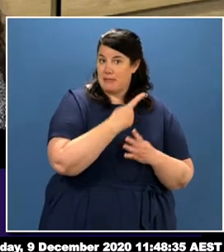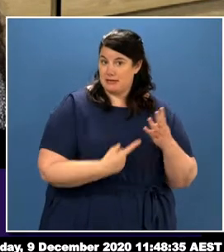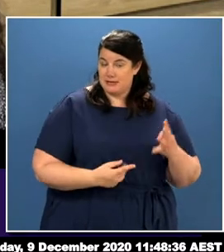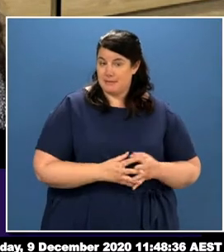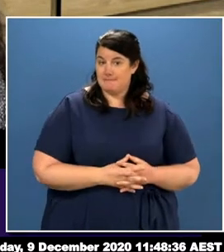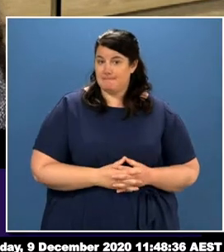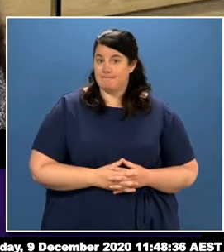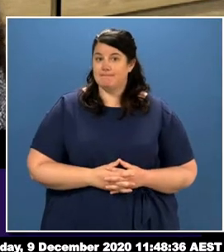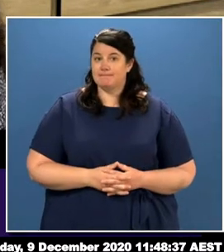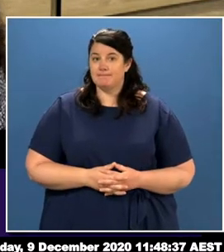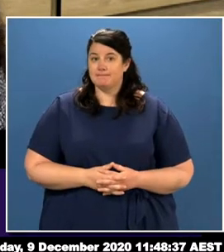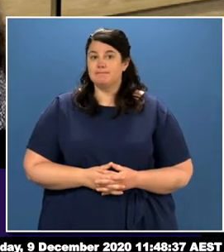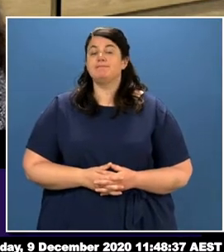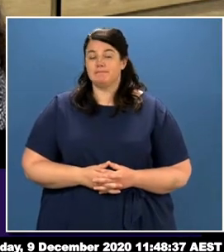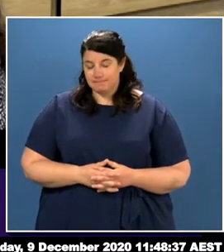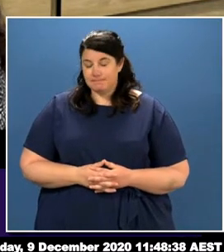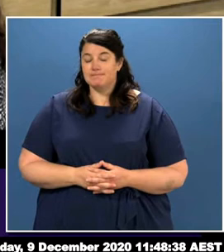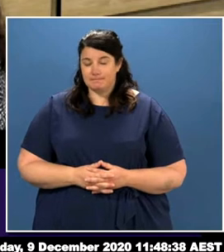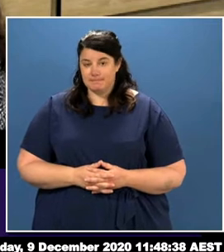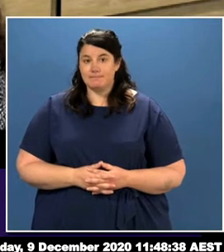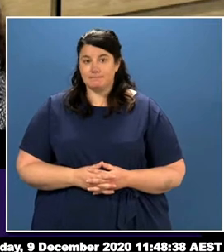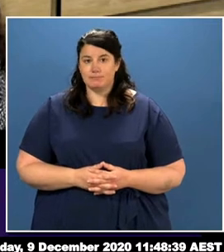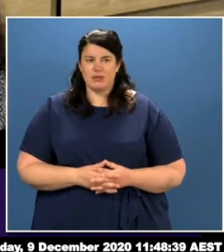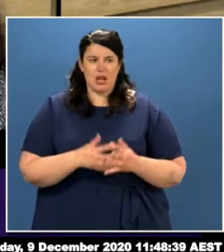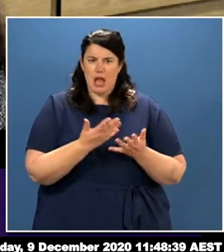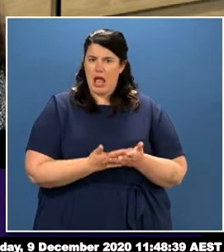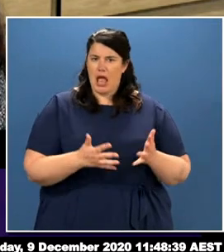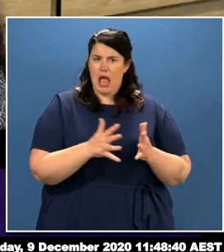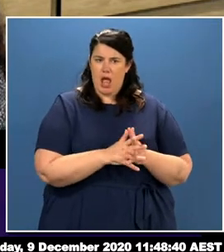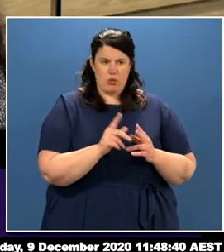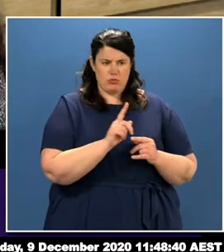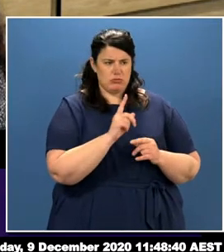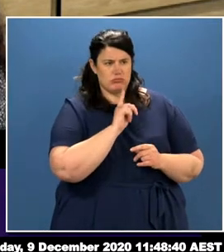They do. And how does that system work?